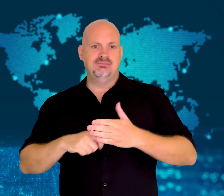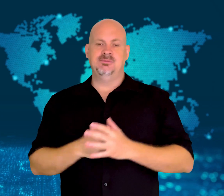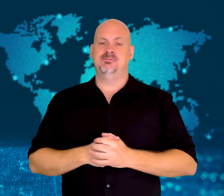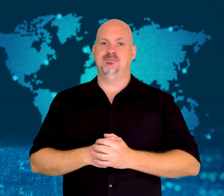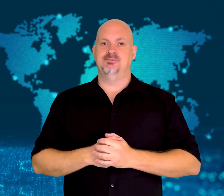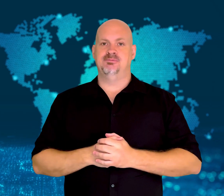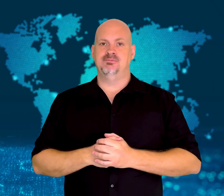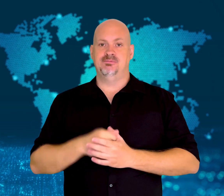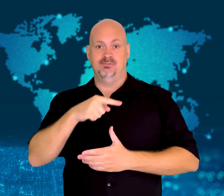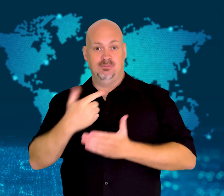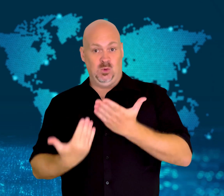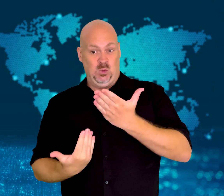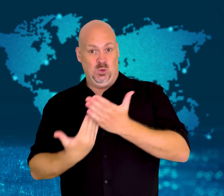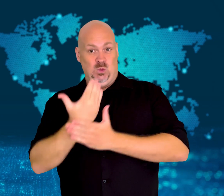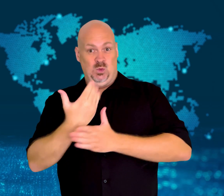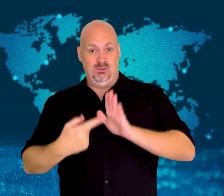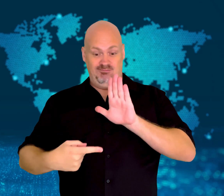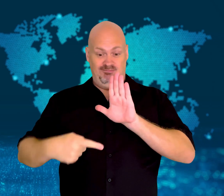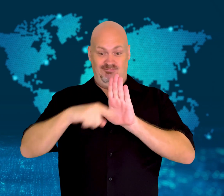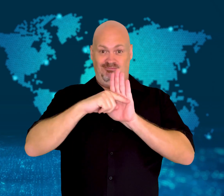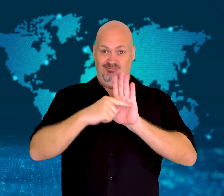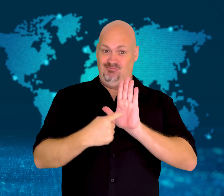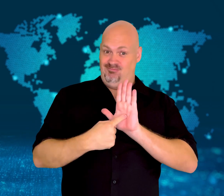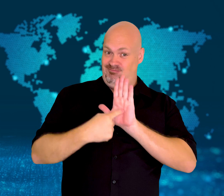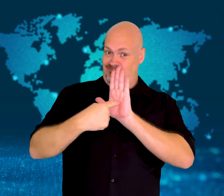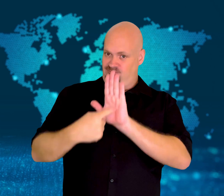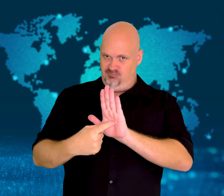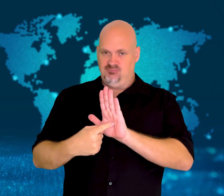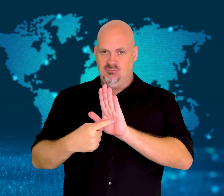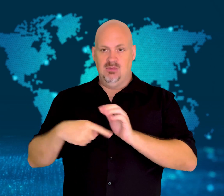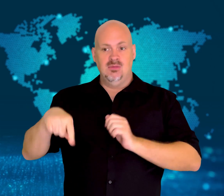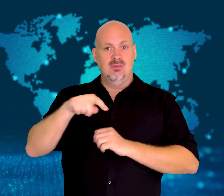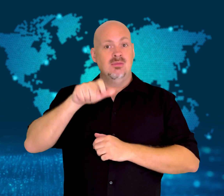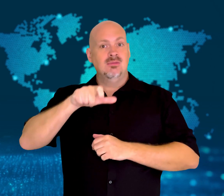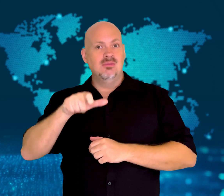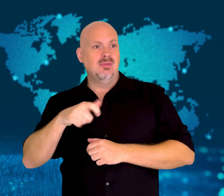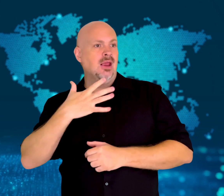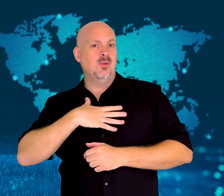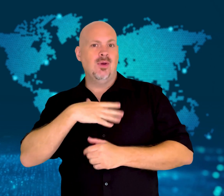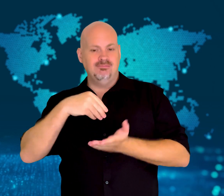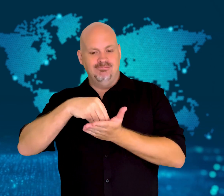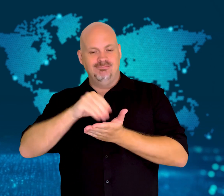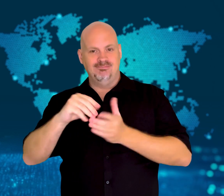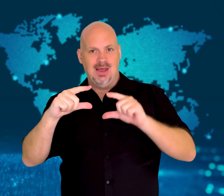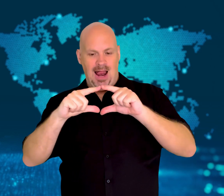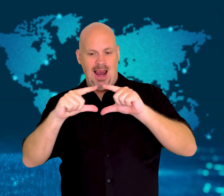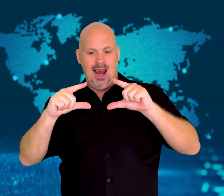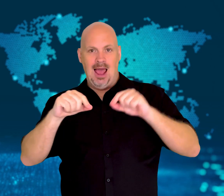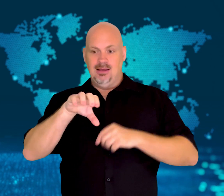The new legislation will also make it more difficult to obtain a license,